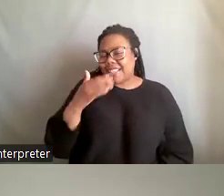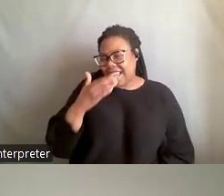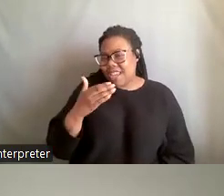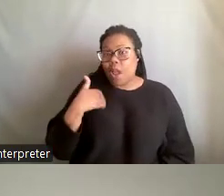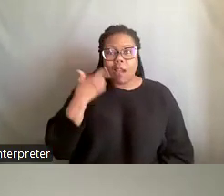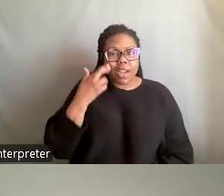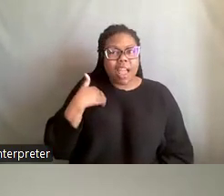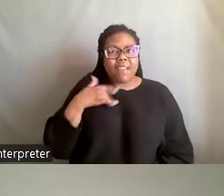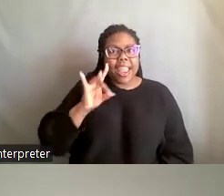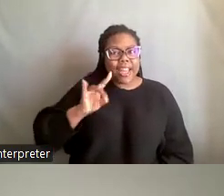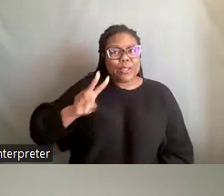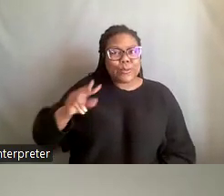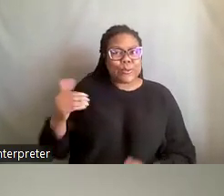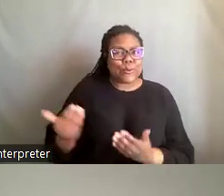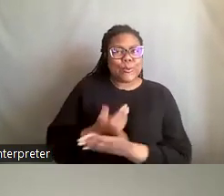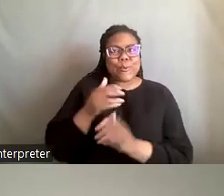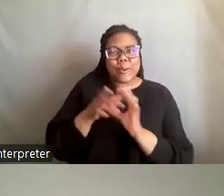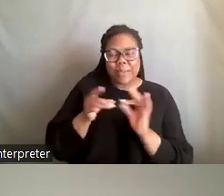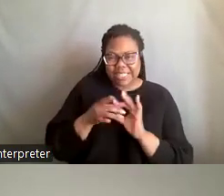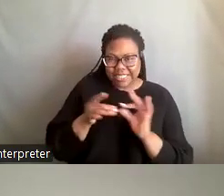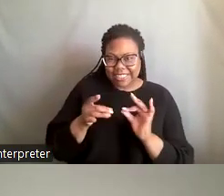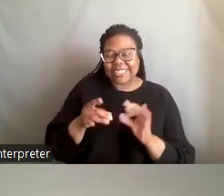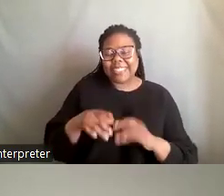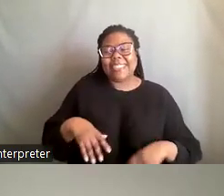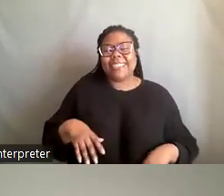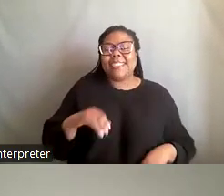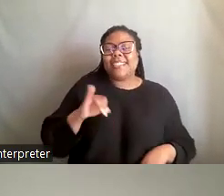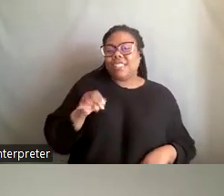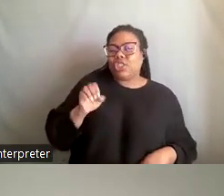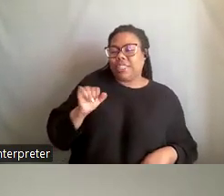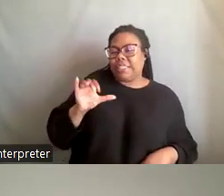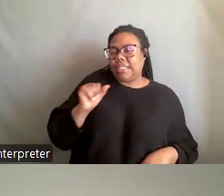's here. » JESSICA LEHMAN: Thank you. I just realized I have 82 new messages. Sorry, Anita, this